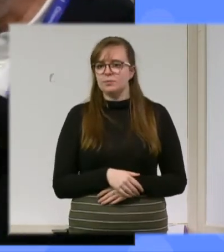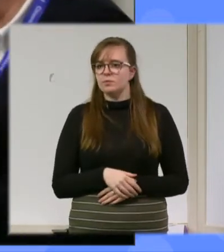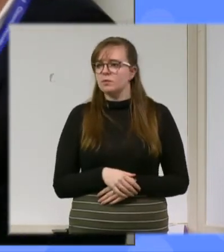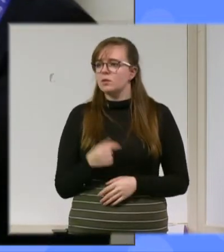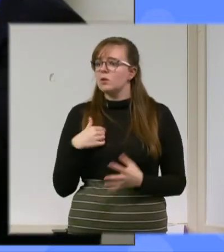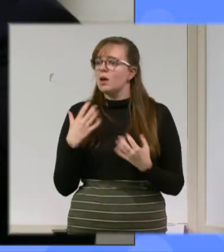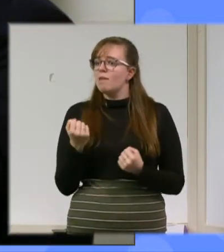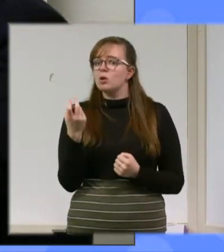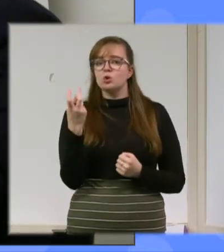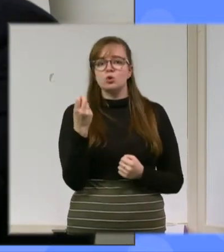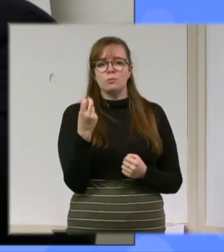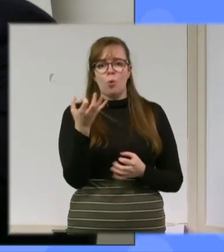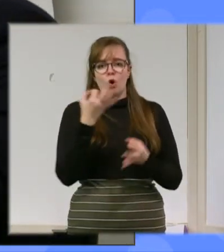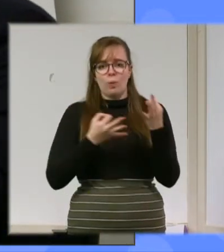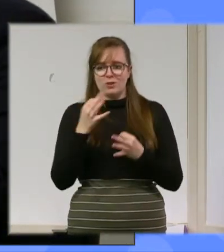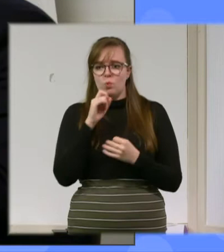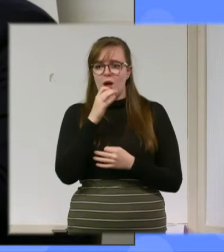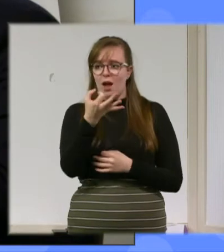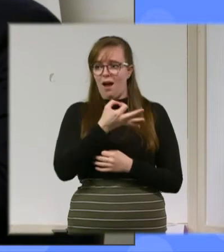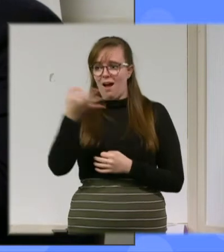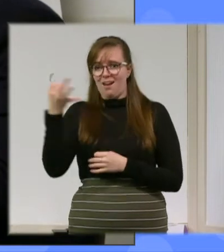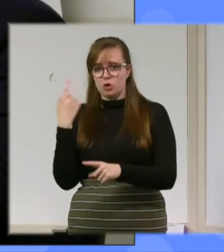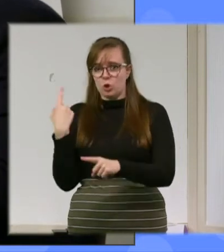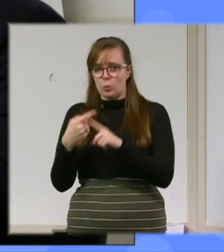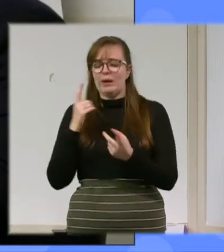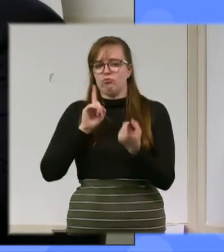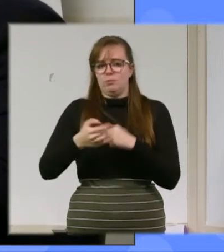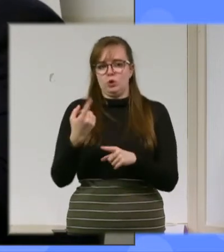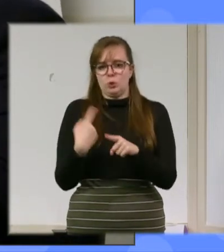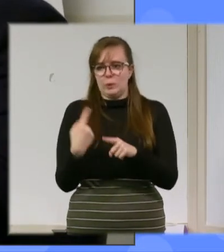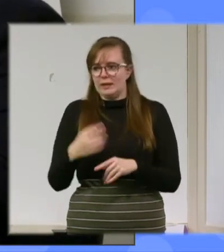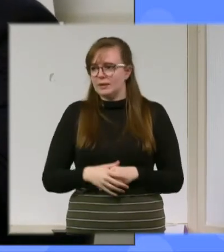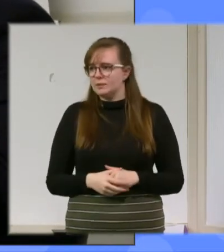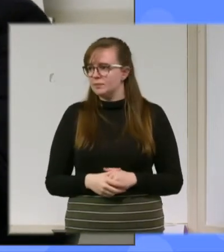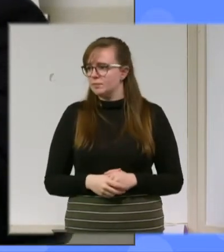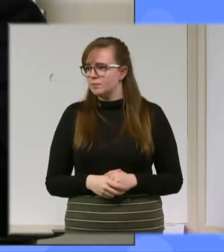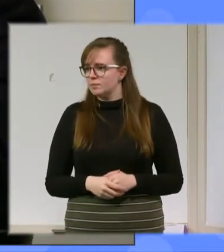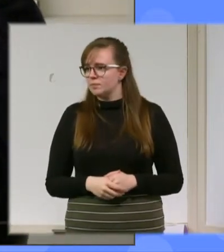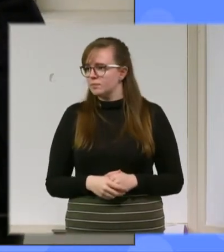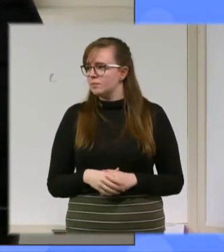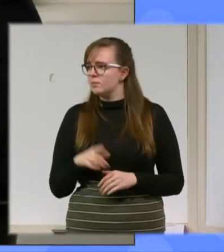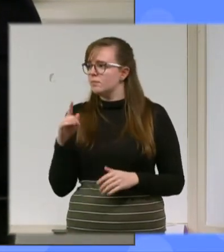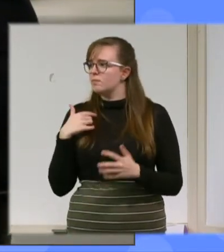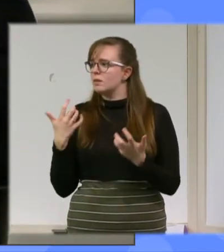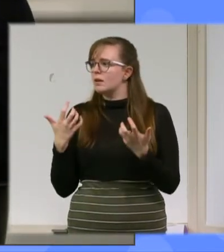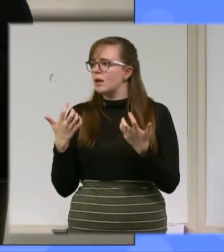up to ask them quickly and the response would be very quickly yes sir can I ask the panel hope you feel a bit Scotland have no land tax and